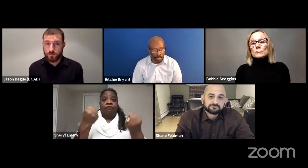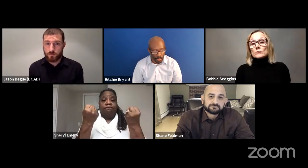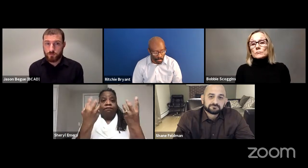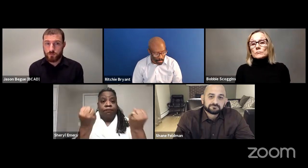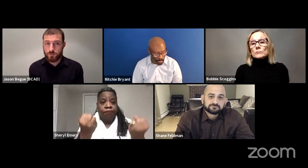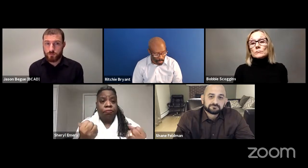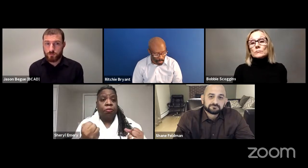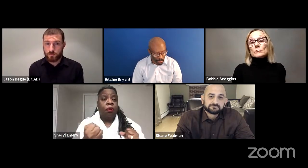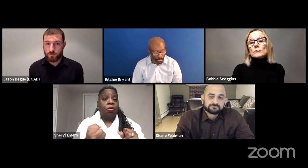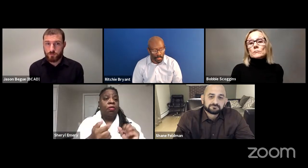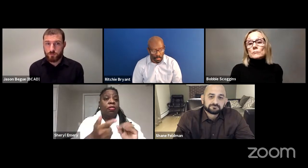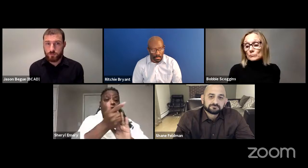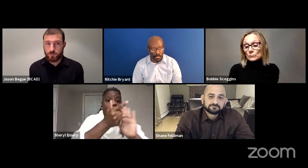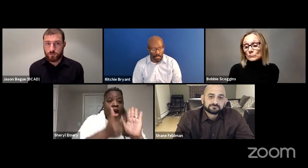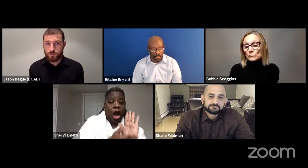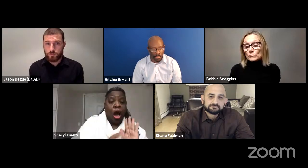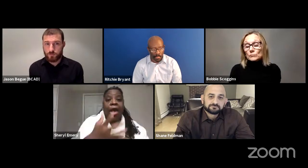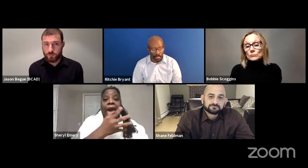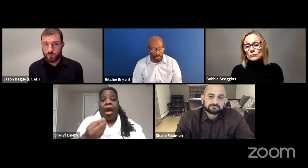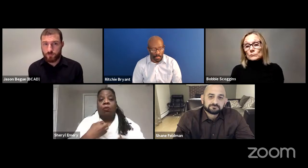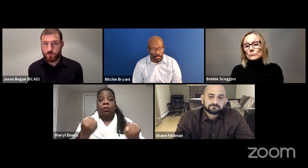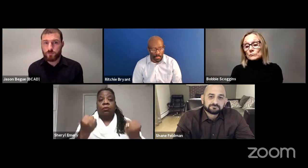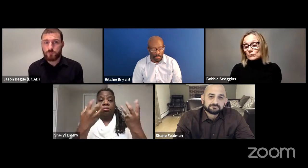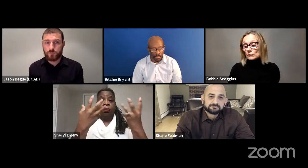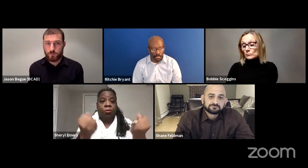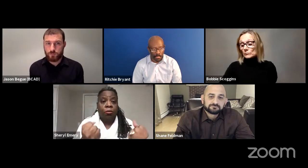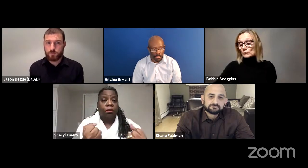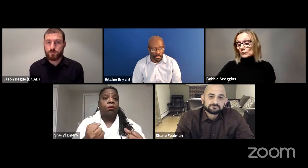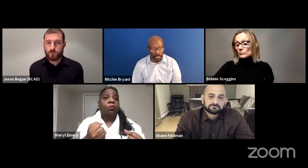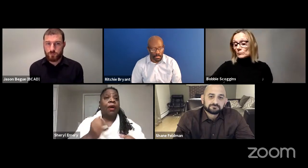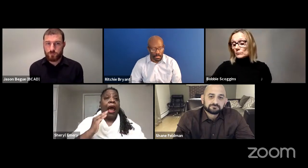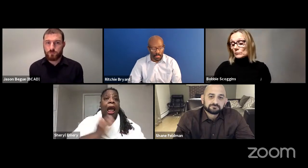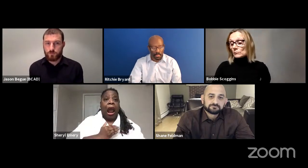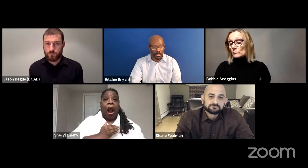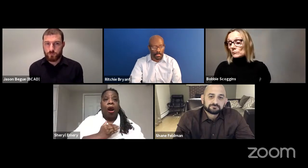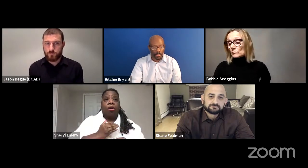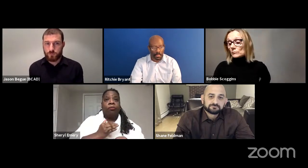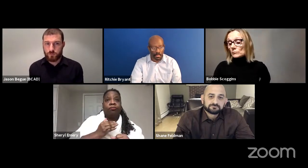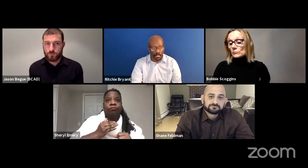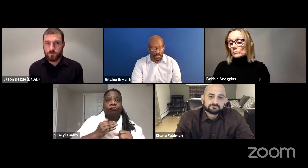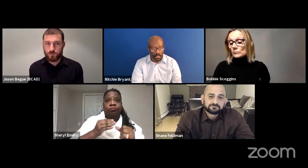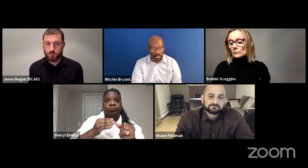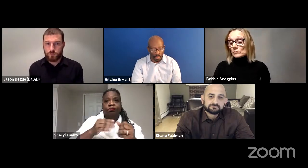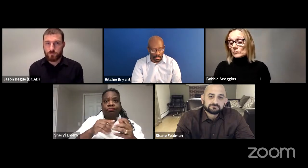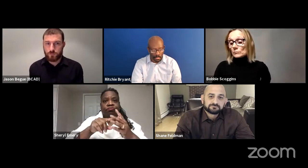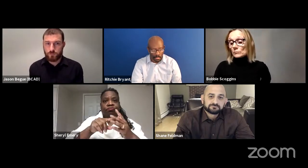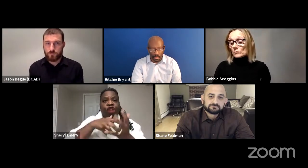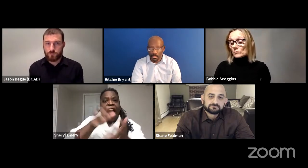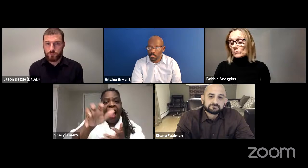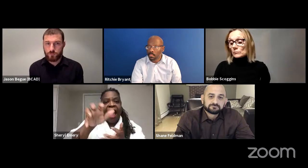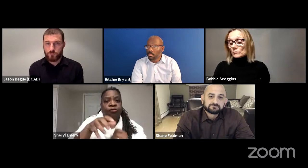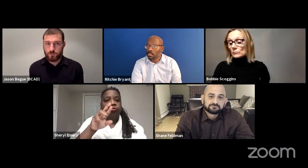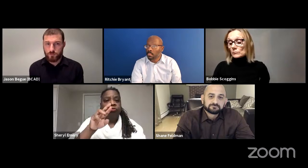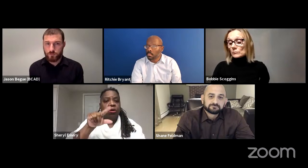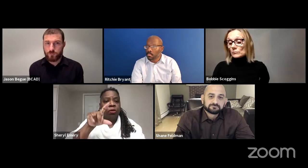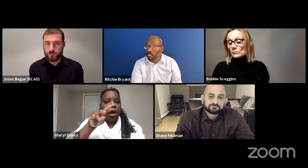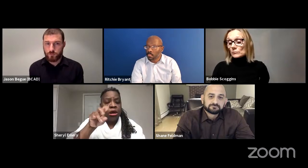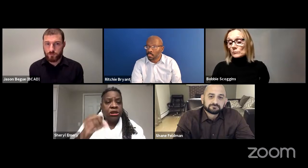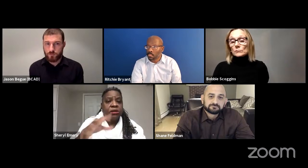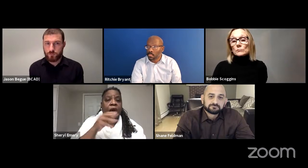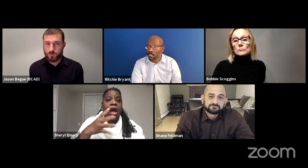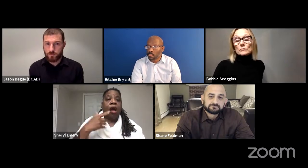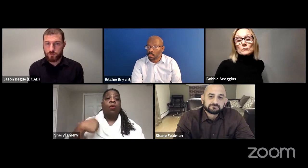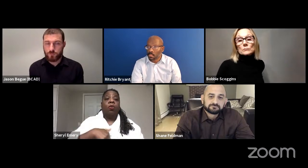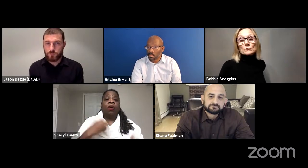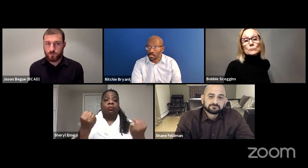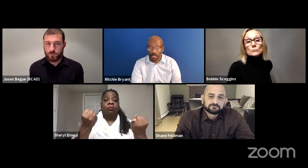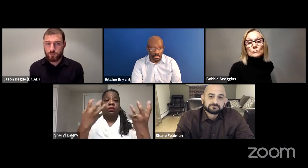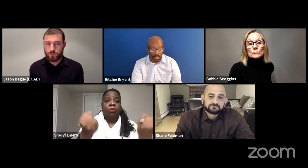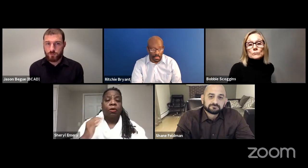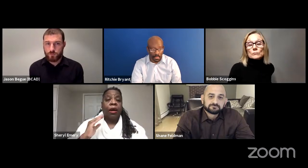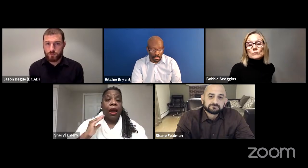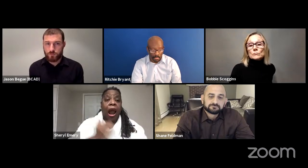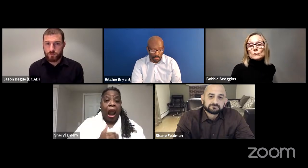time that ever happened. We made sure things were done in ASL, as well as in written English.